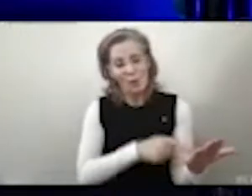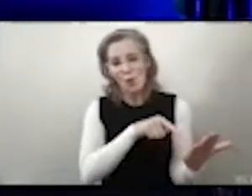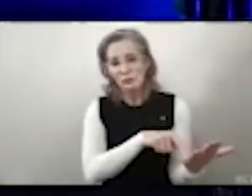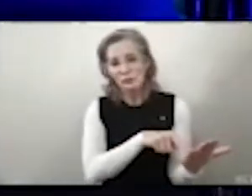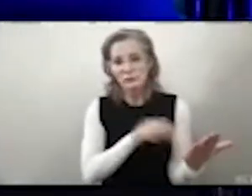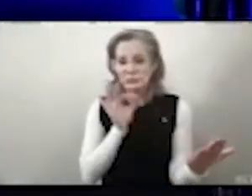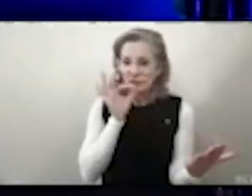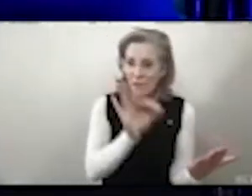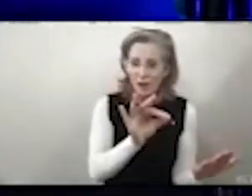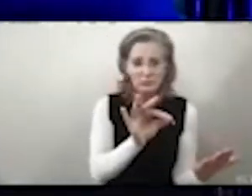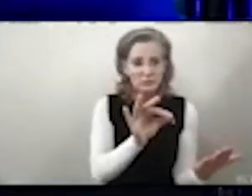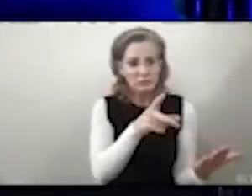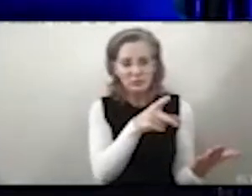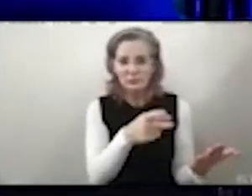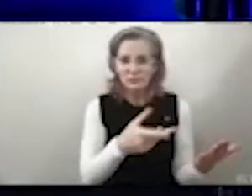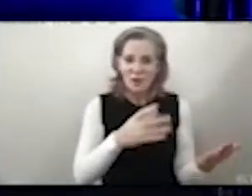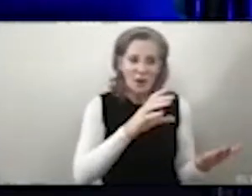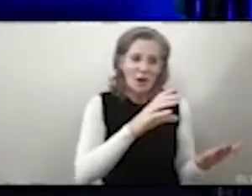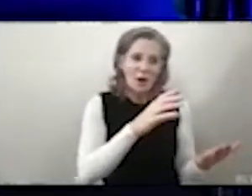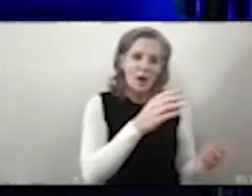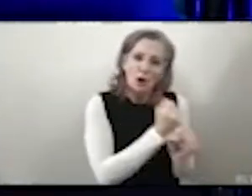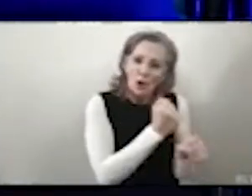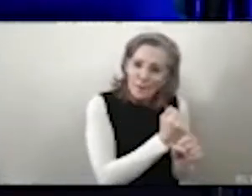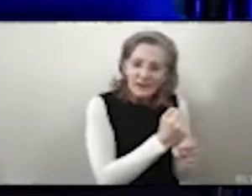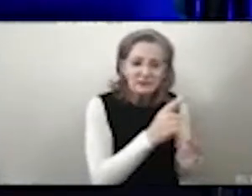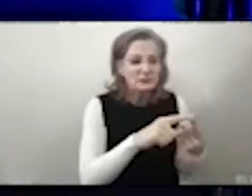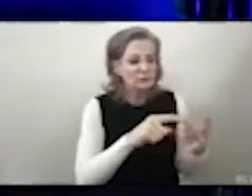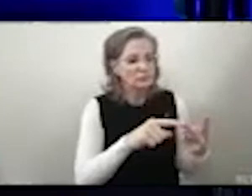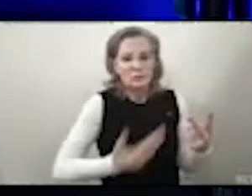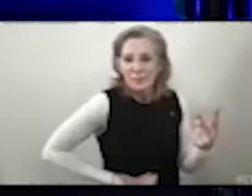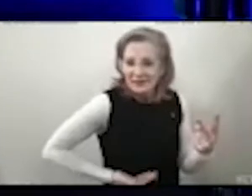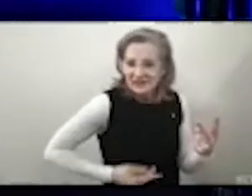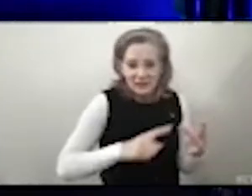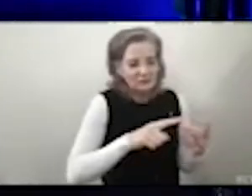sector, community groups, and indeed the RSE, as Scotland's national academy.